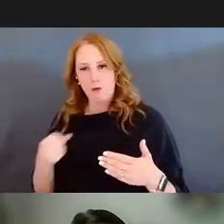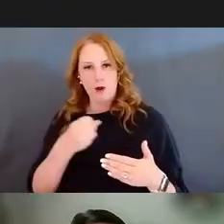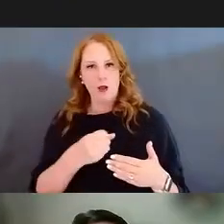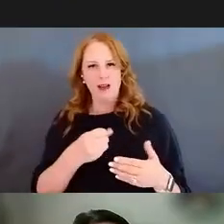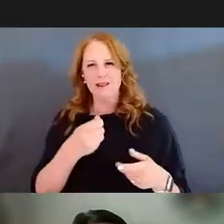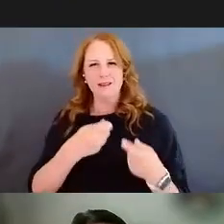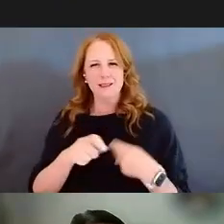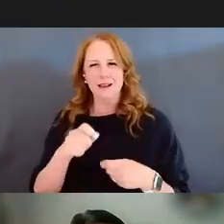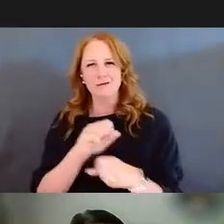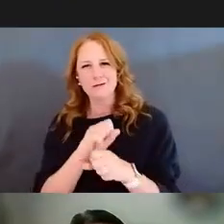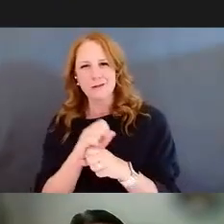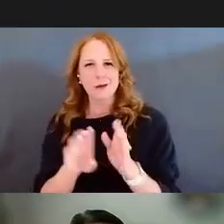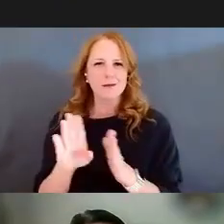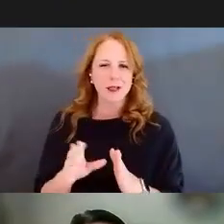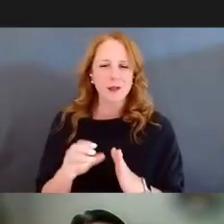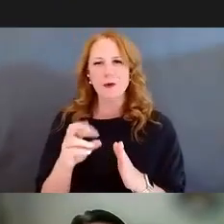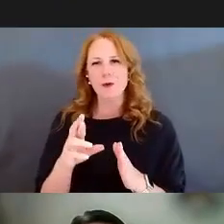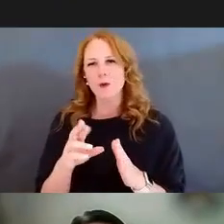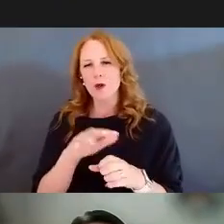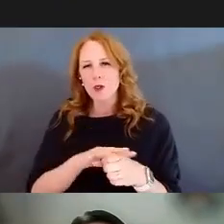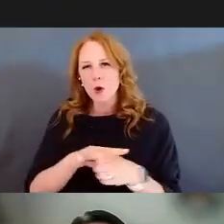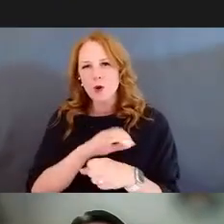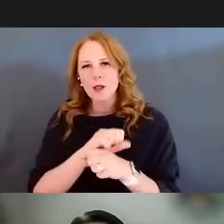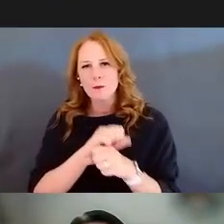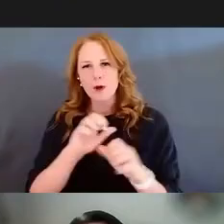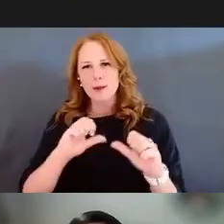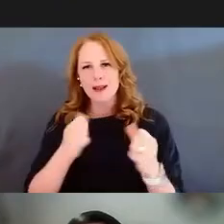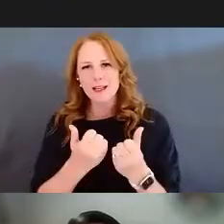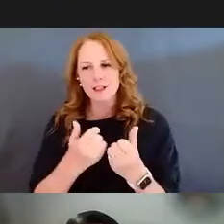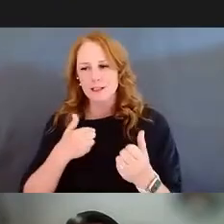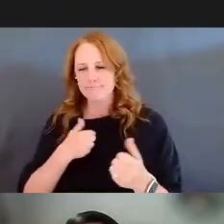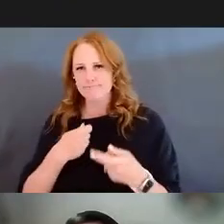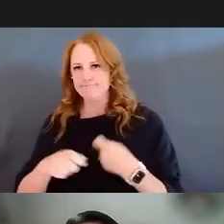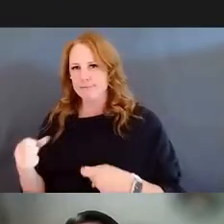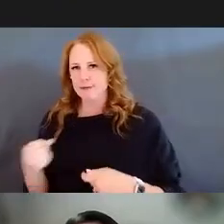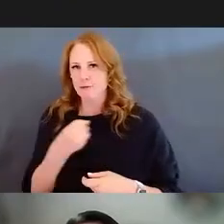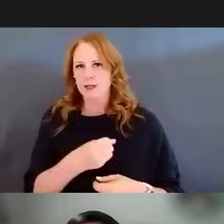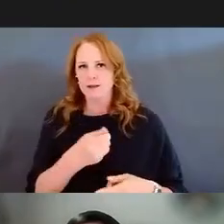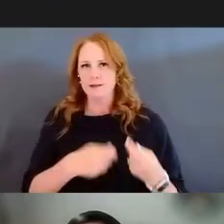job developer with a local employment agency is because there was a recognition that they